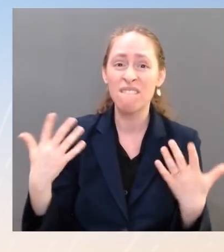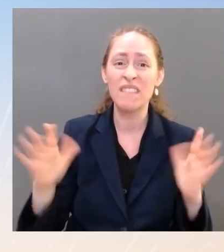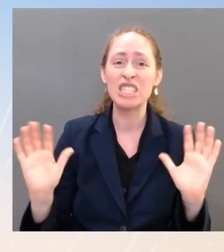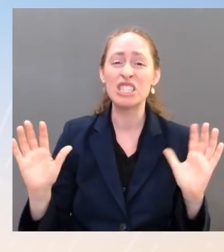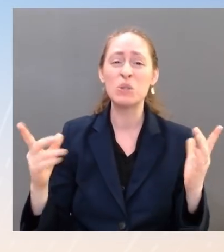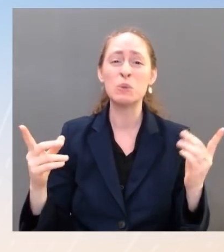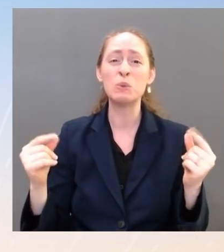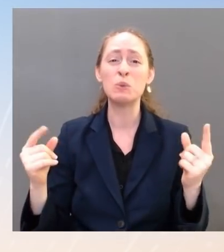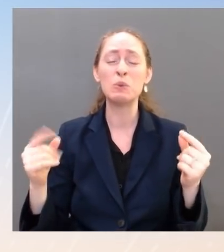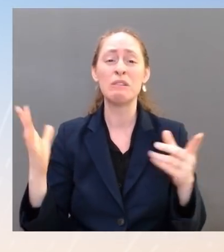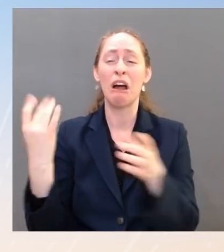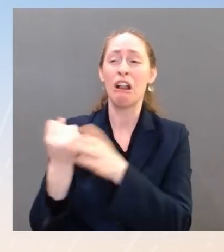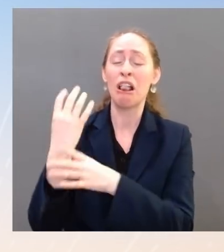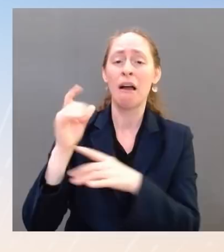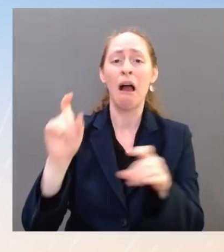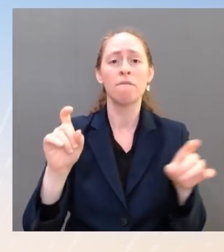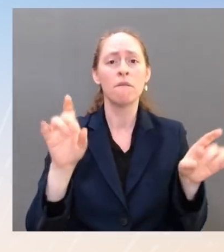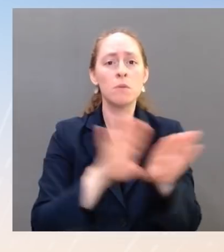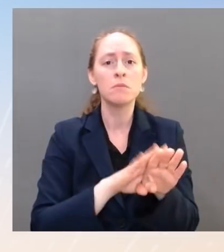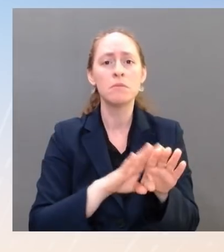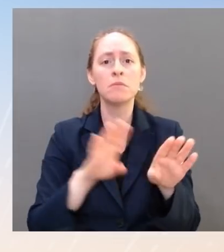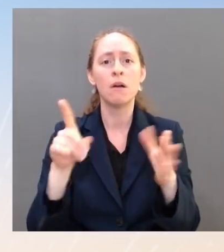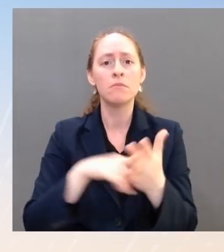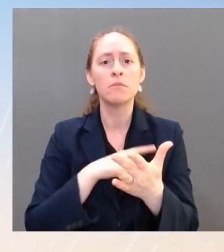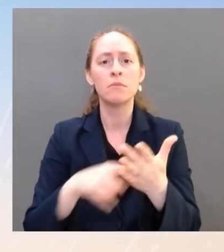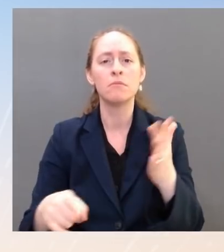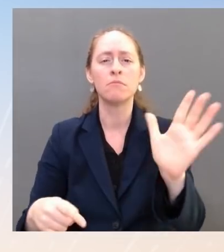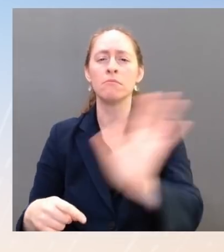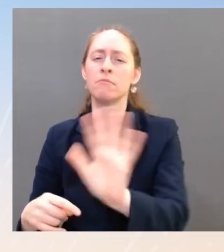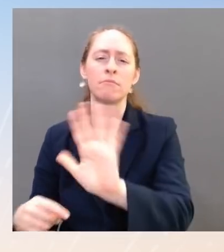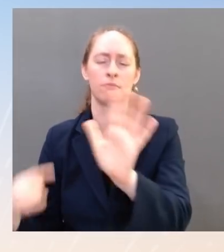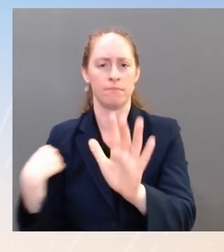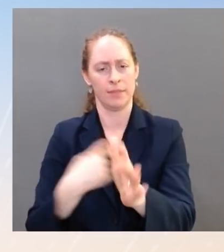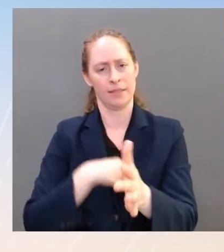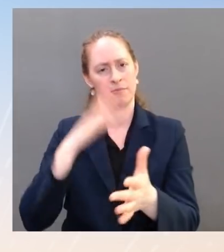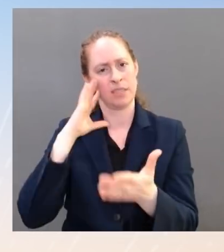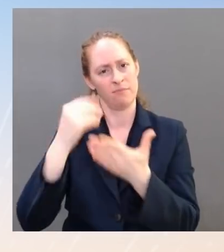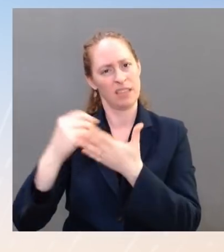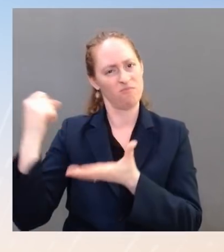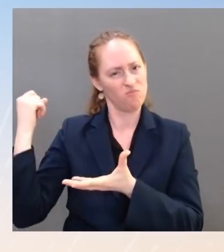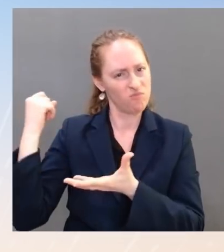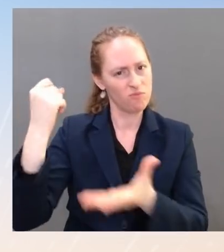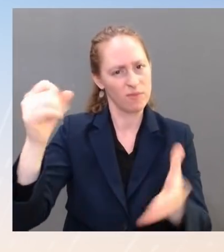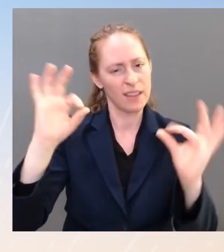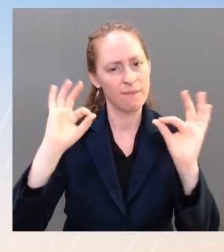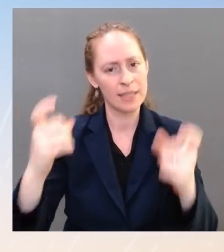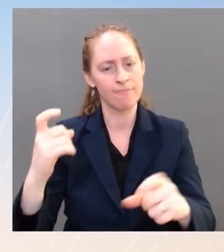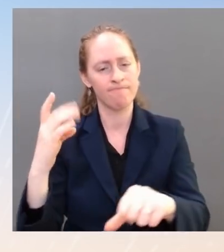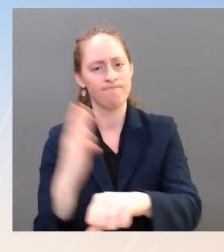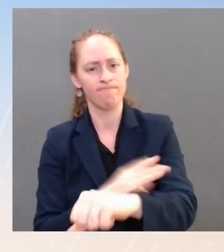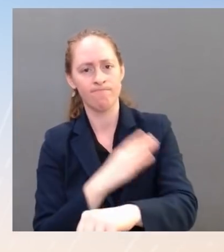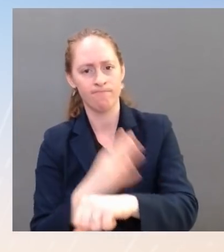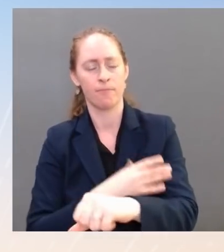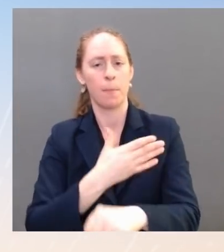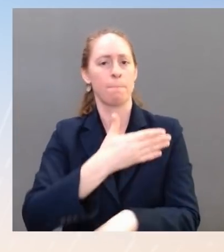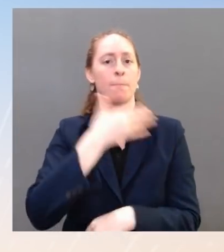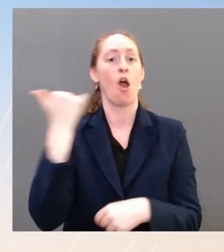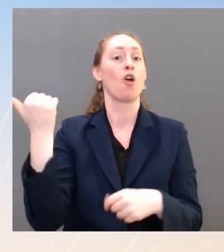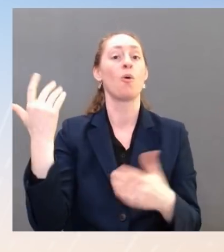will be made available for water infrastructure investments, over $1 billion just this year alone for investing